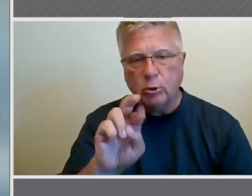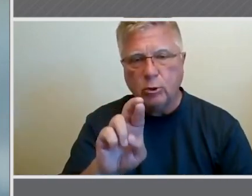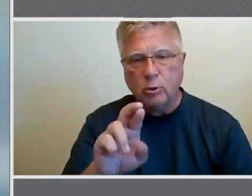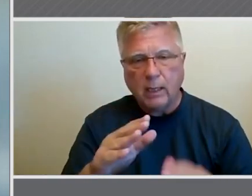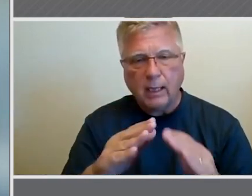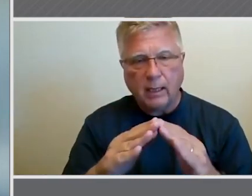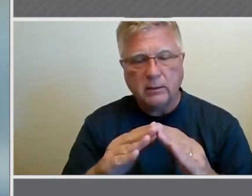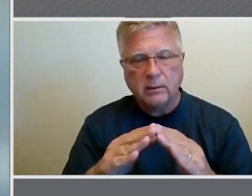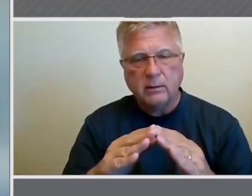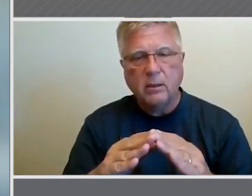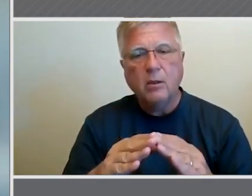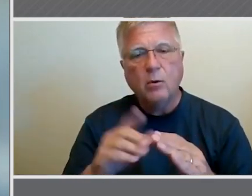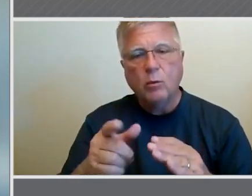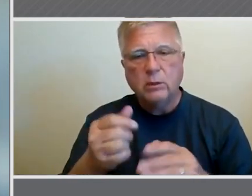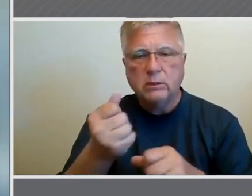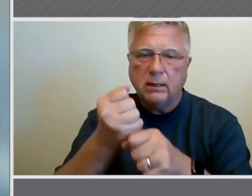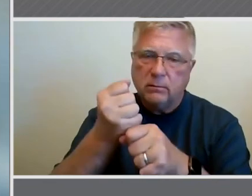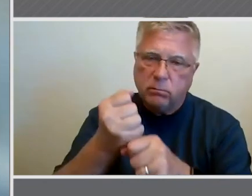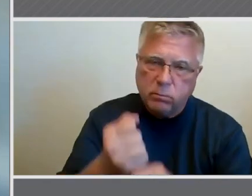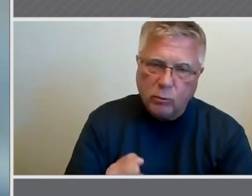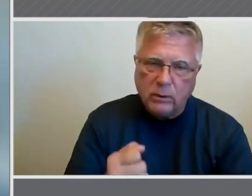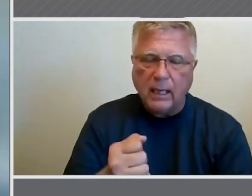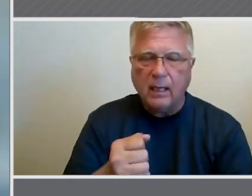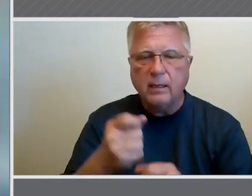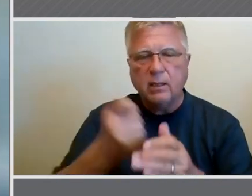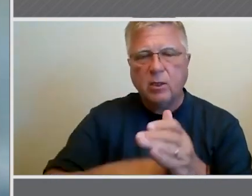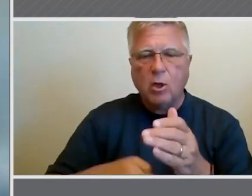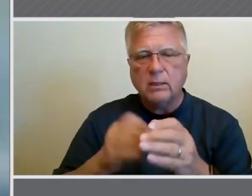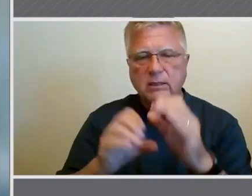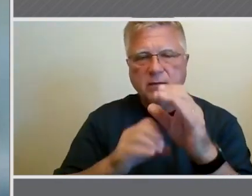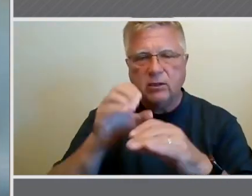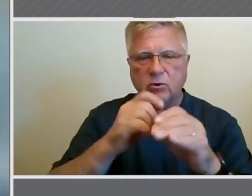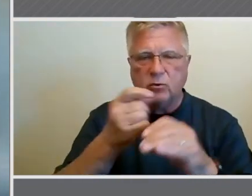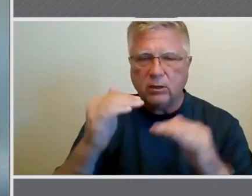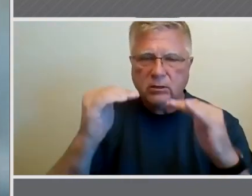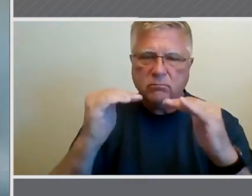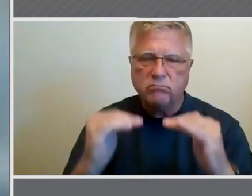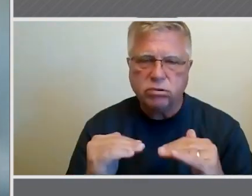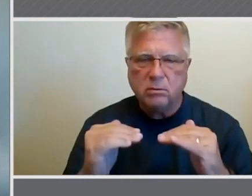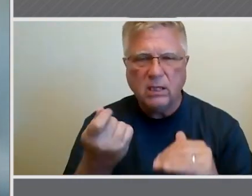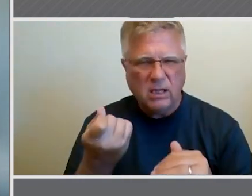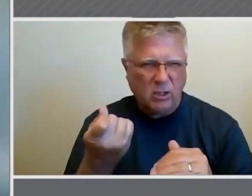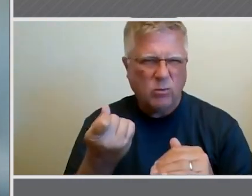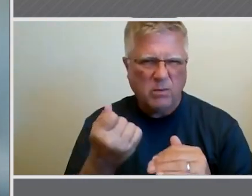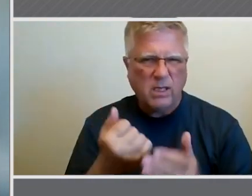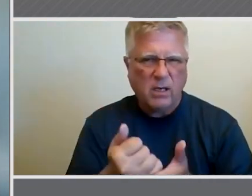does bring down the construction costs a little bit.